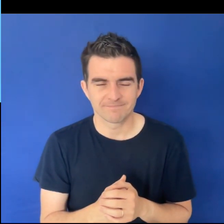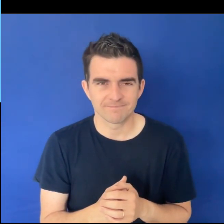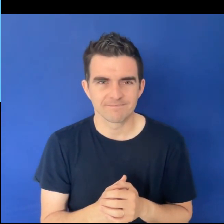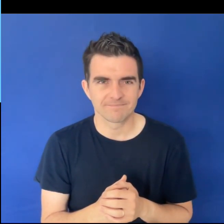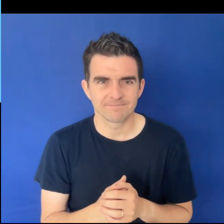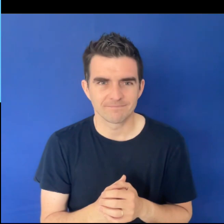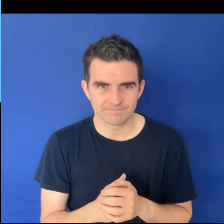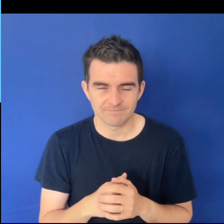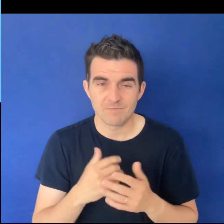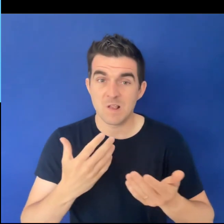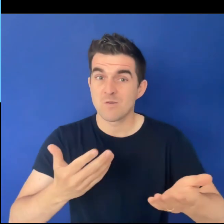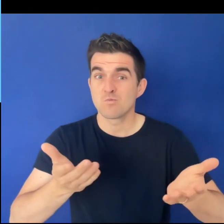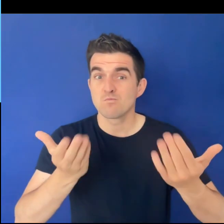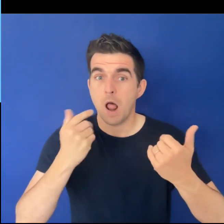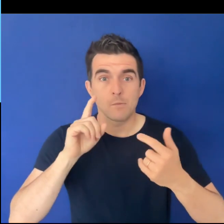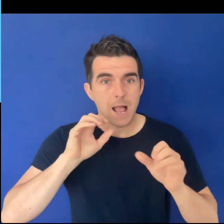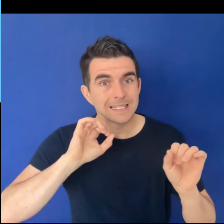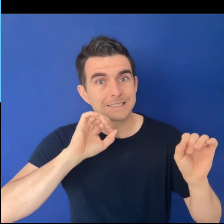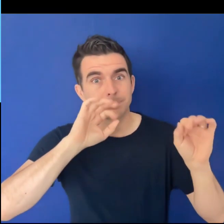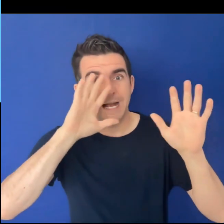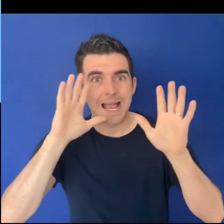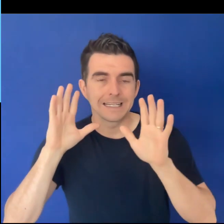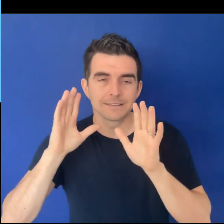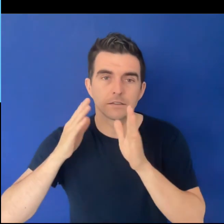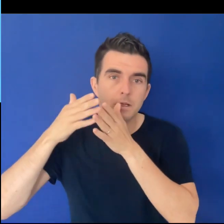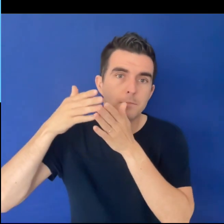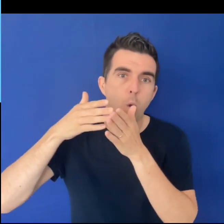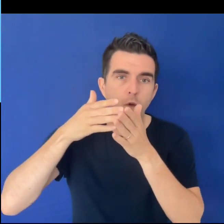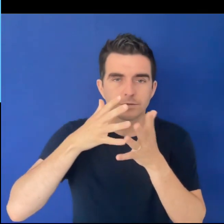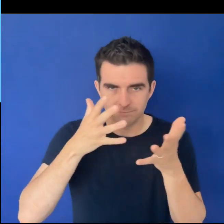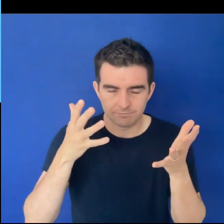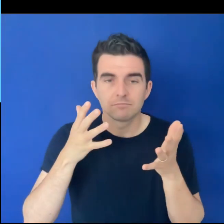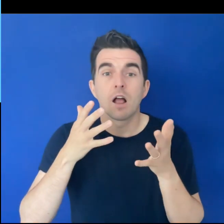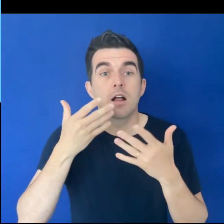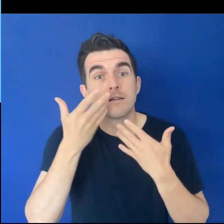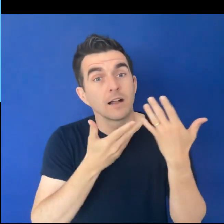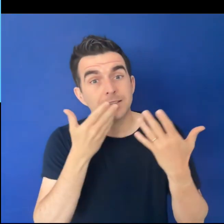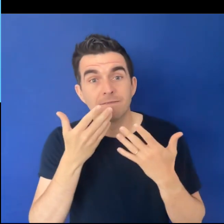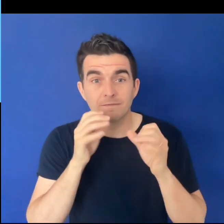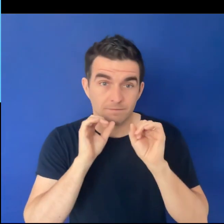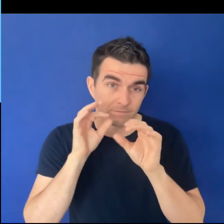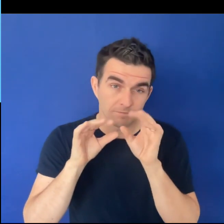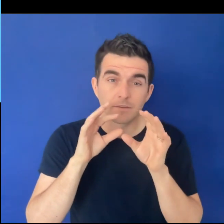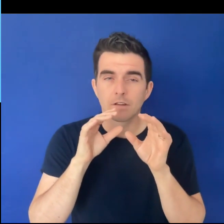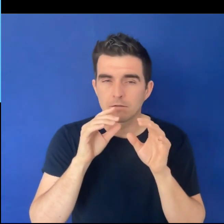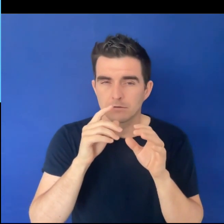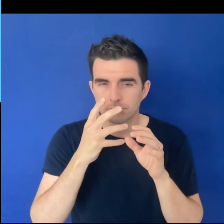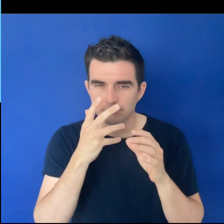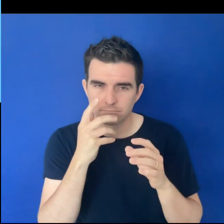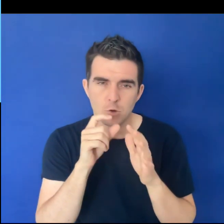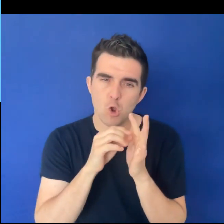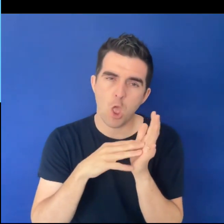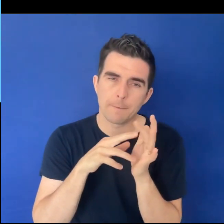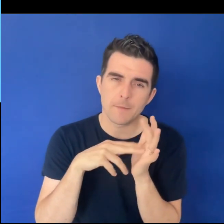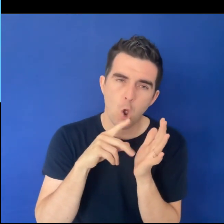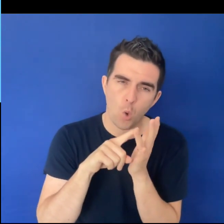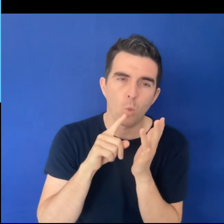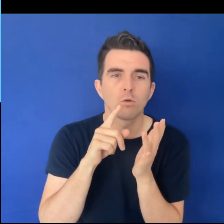Welcome to Space Boat, a narrative adventure filled with colourful worlds and wacky characters. Play as Inspector Domino, an undercover space-cat-detective,